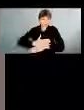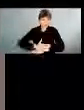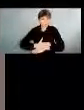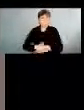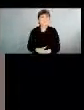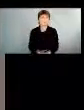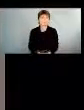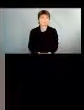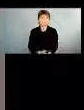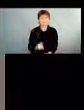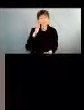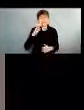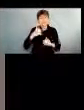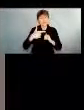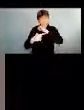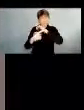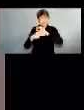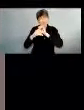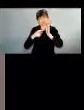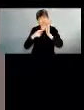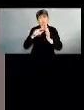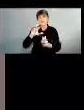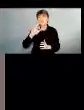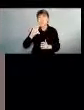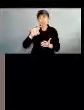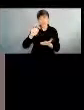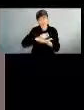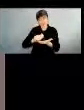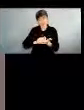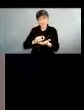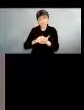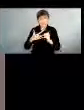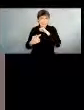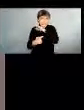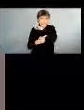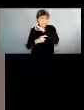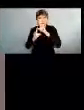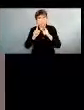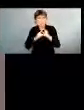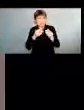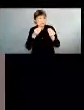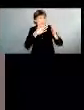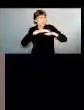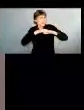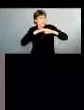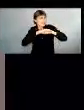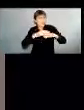to funders in a grant application and we understand that but demonstrating that you’ve taken